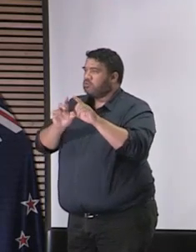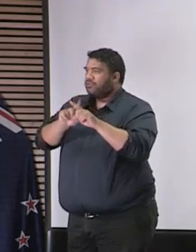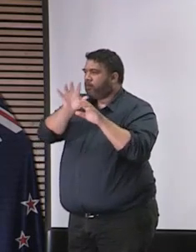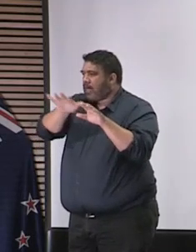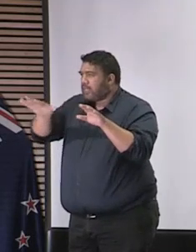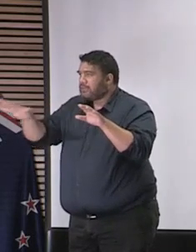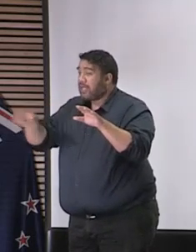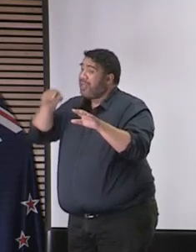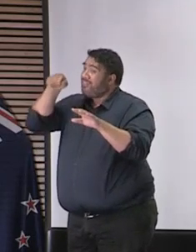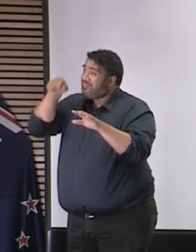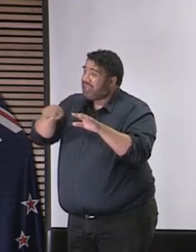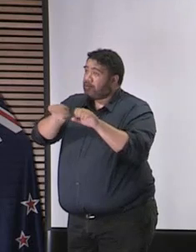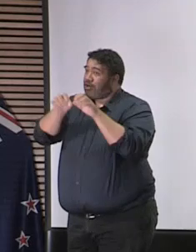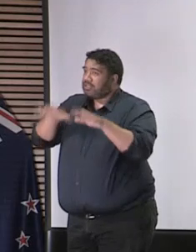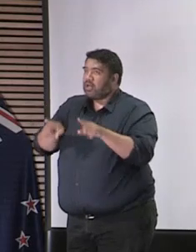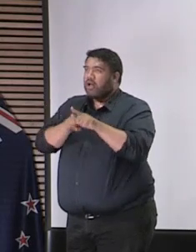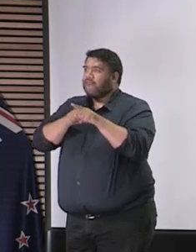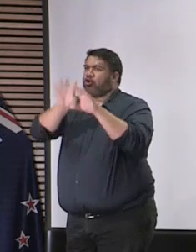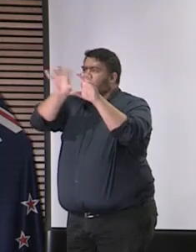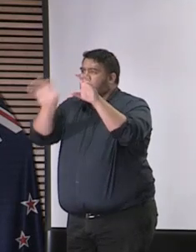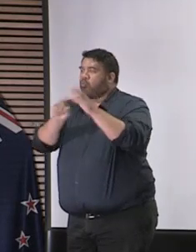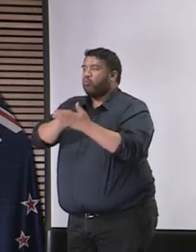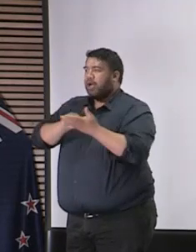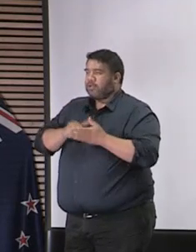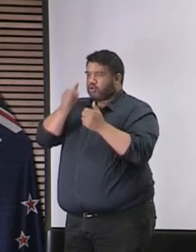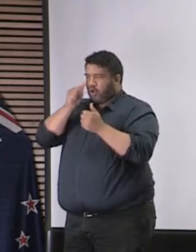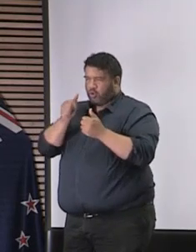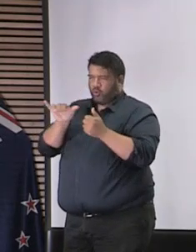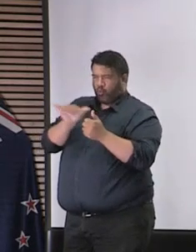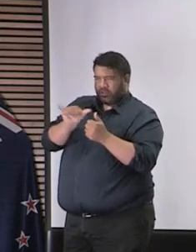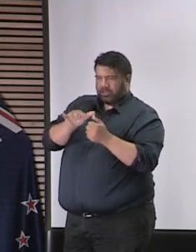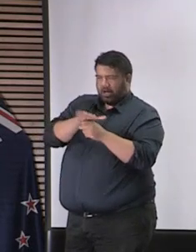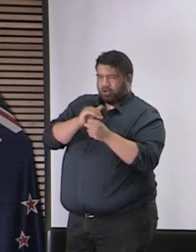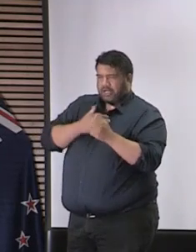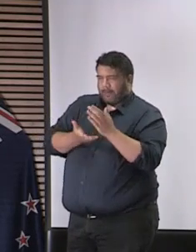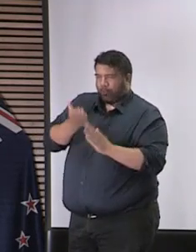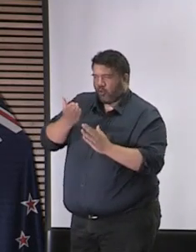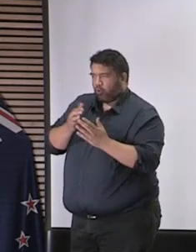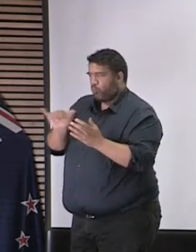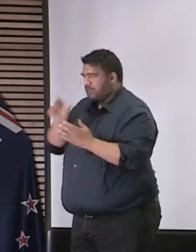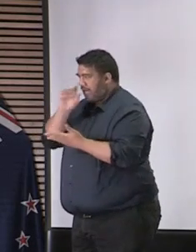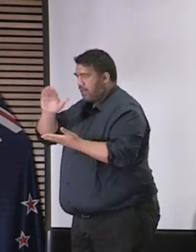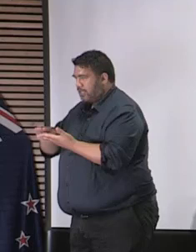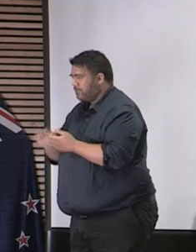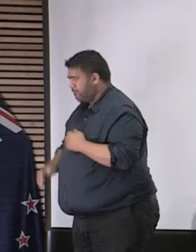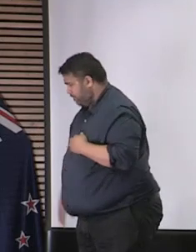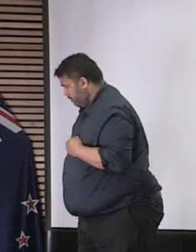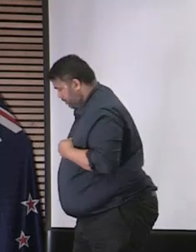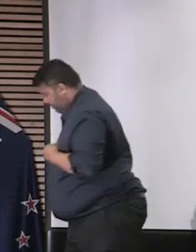that are either being under tested, but that there is no sign of that yet, or regions that are. In the regionalised